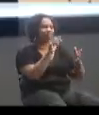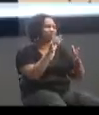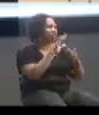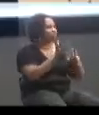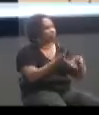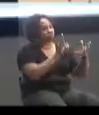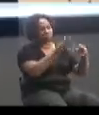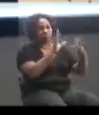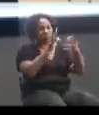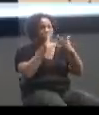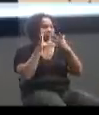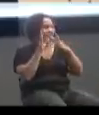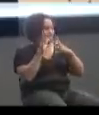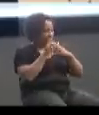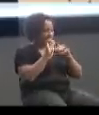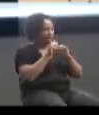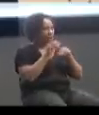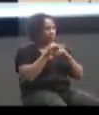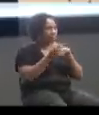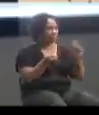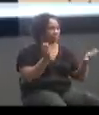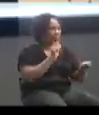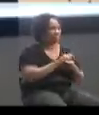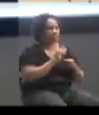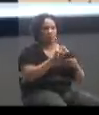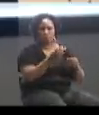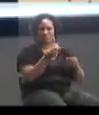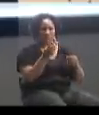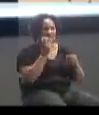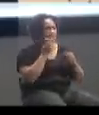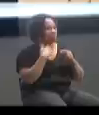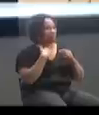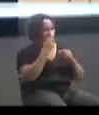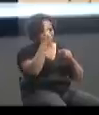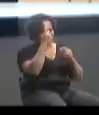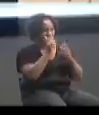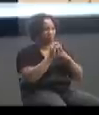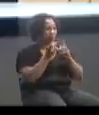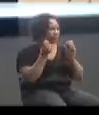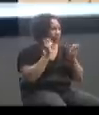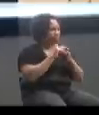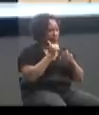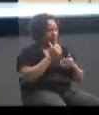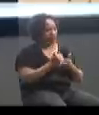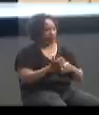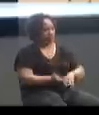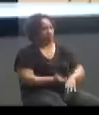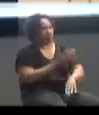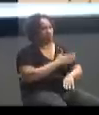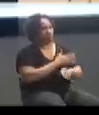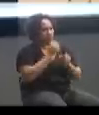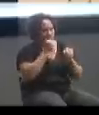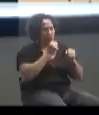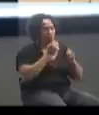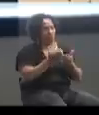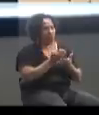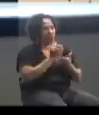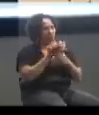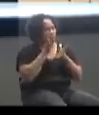REST ASSURED -- AND THERE'S NO DOUBT IN MY MIND WE EMBARKED ON A TRANSFORMATIONAL MISSION THAT WILL STRENGTHEN OUR ECONOMY